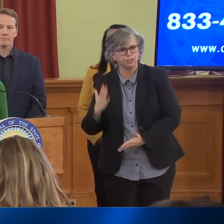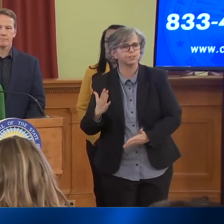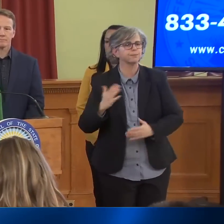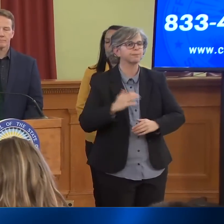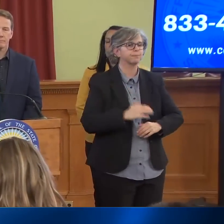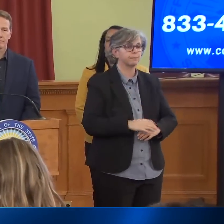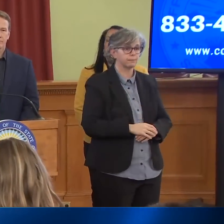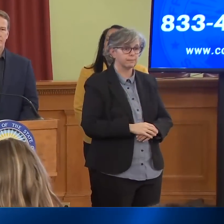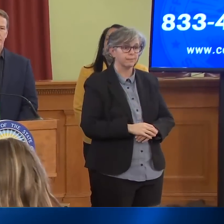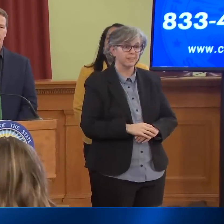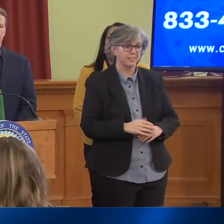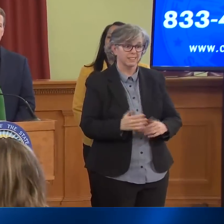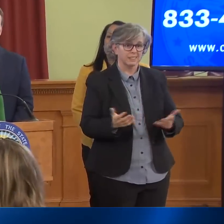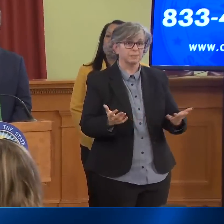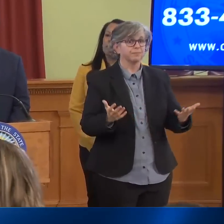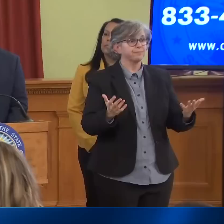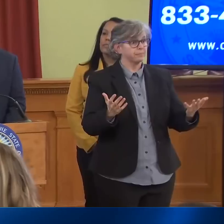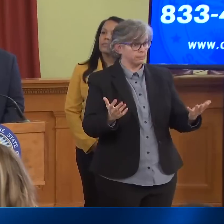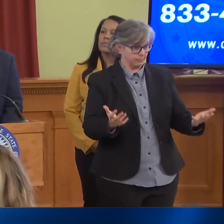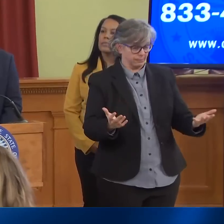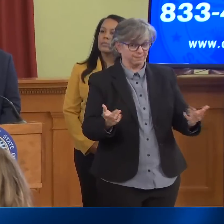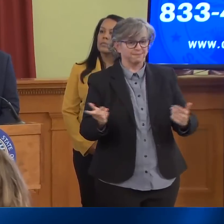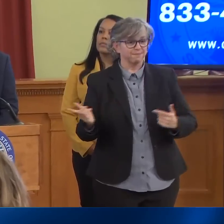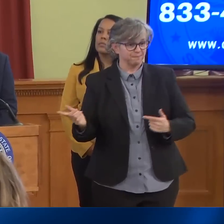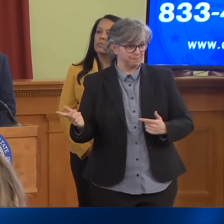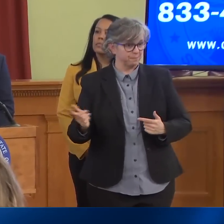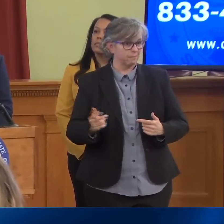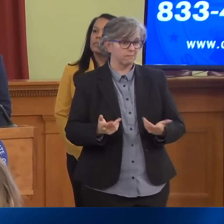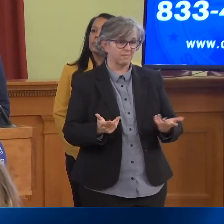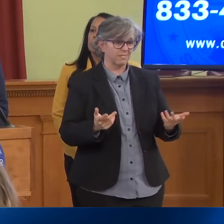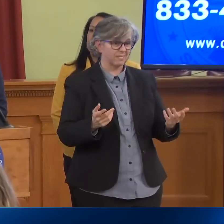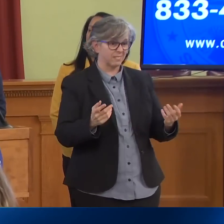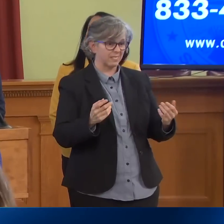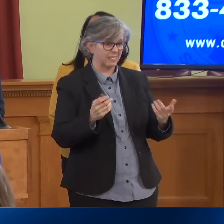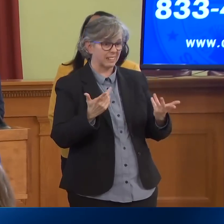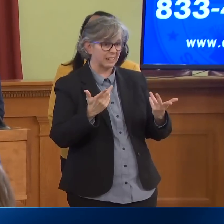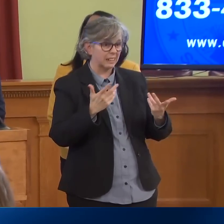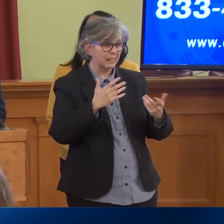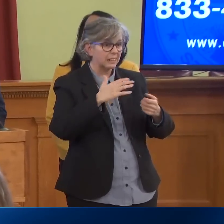I WILL ASK YOU TO COME UP, LORI, AND THEN JOHN IF YOU CAN COME